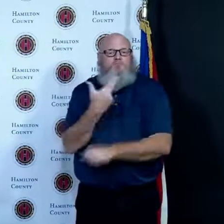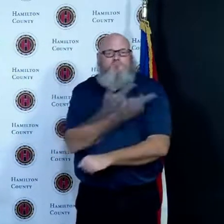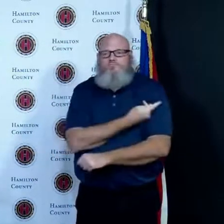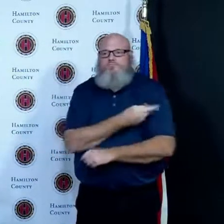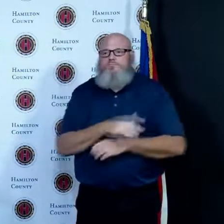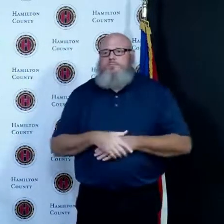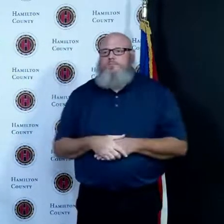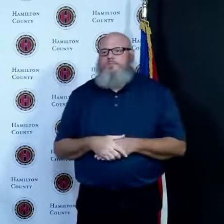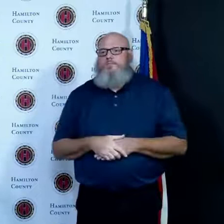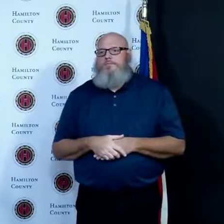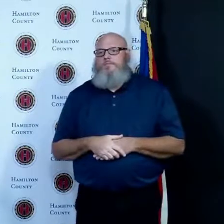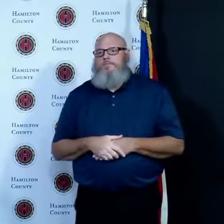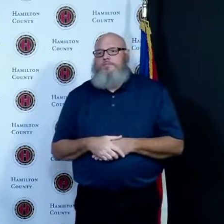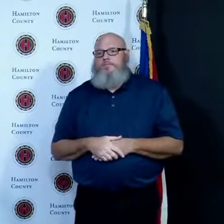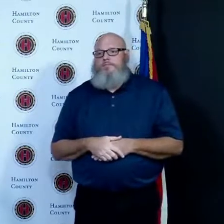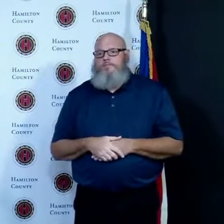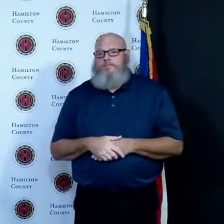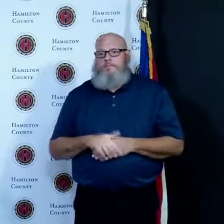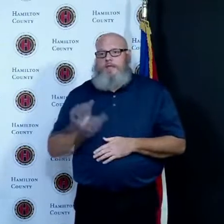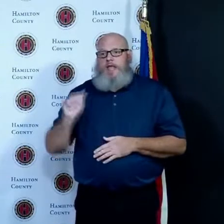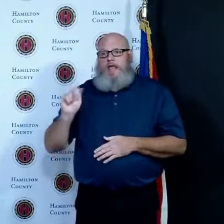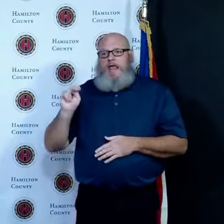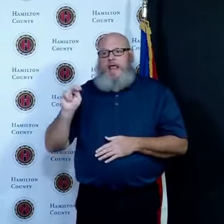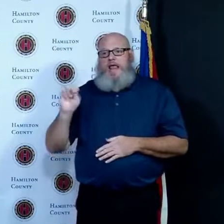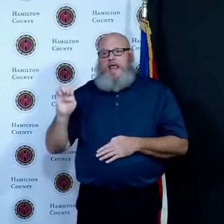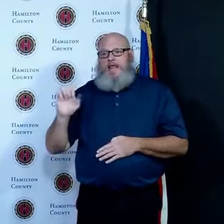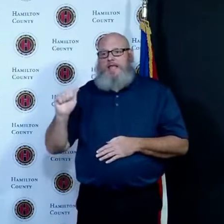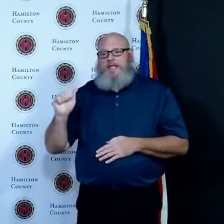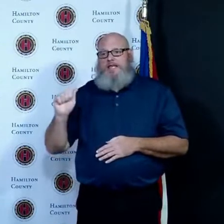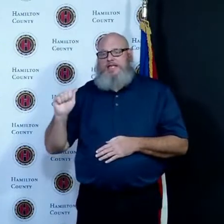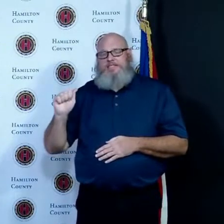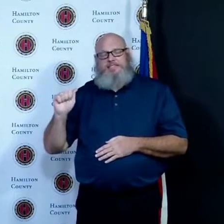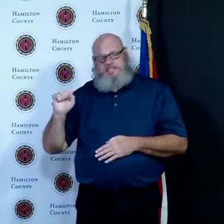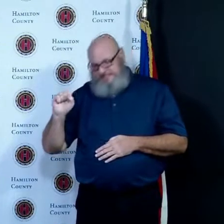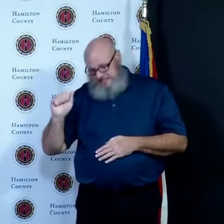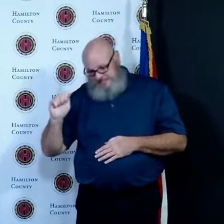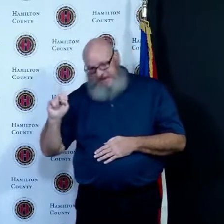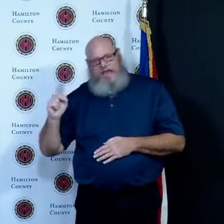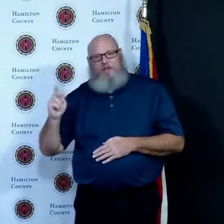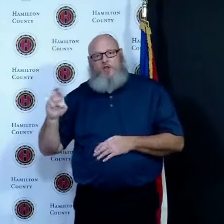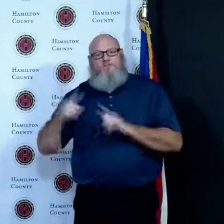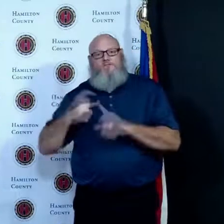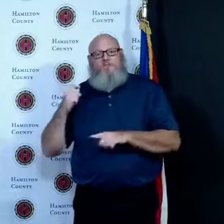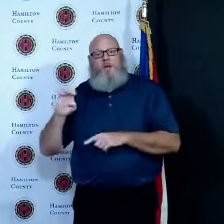questions I believe for Greg good morning Anne yes thank you so much so